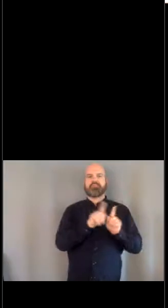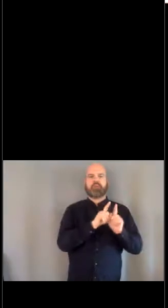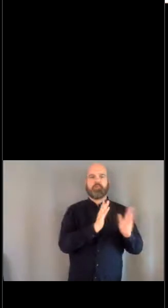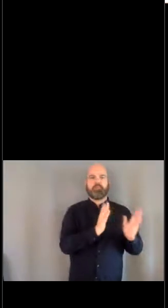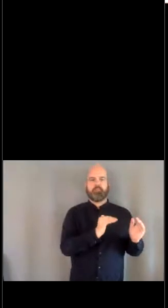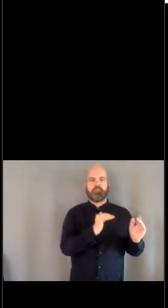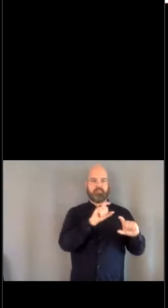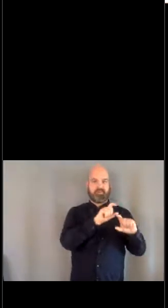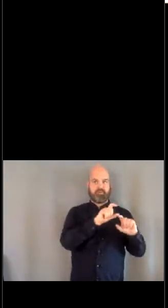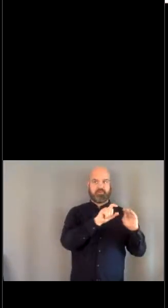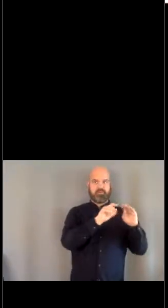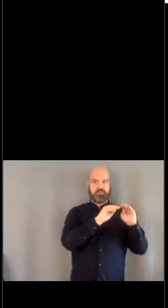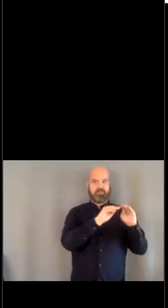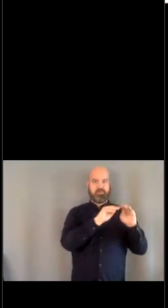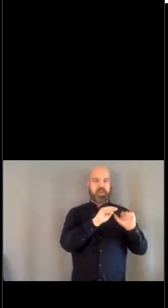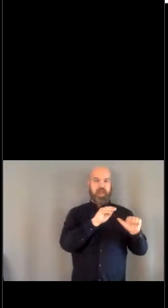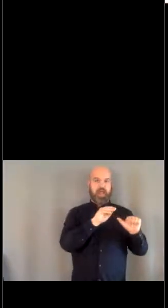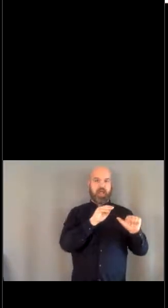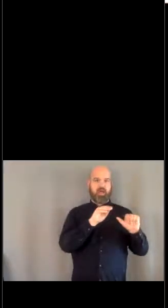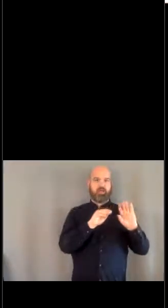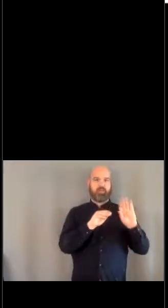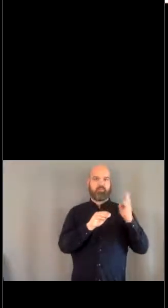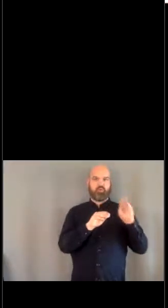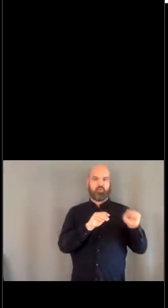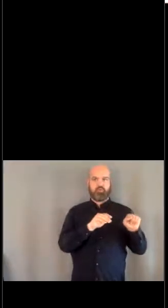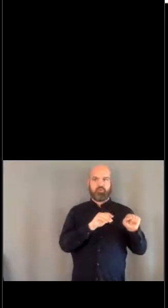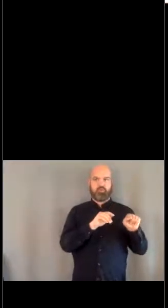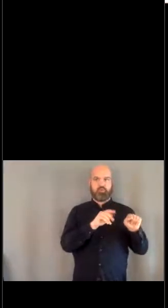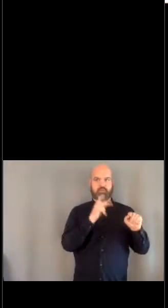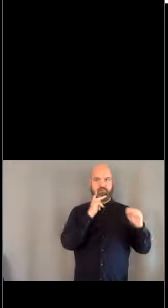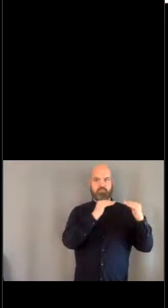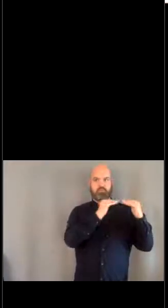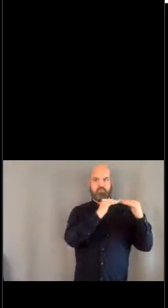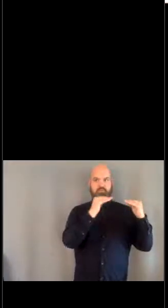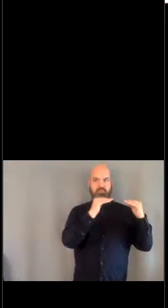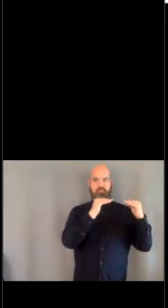So if the means test wasn't adjusted for the extra cost of living,